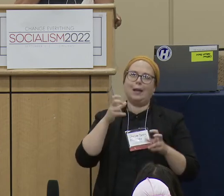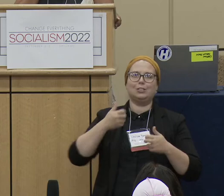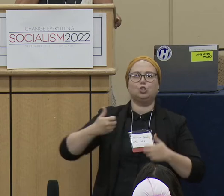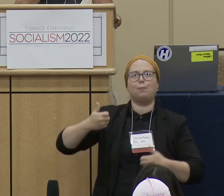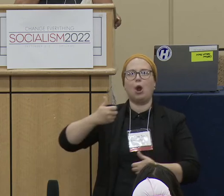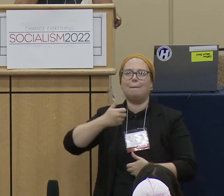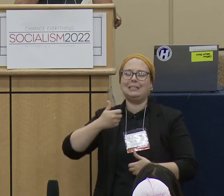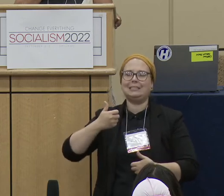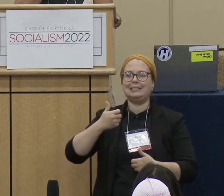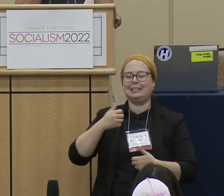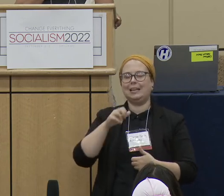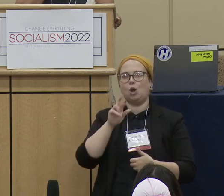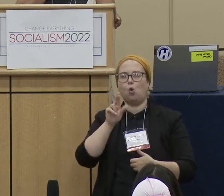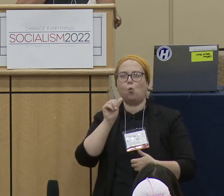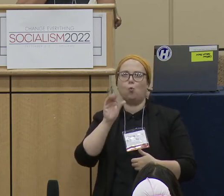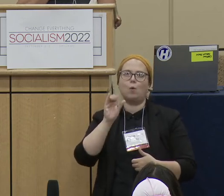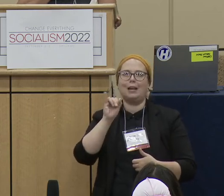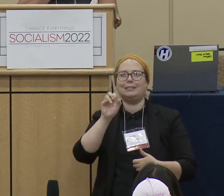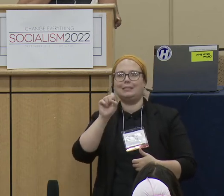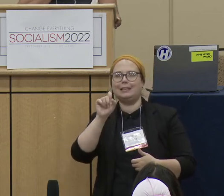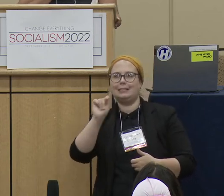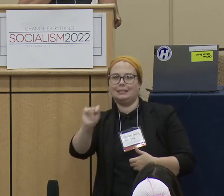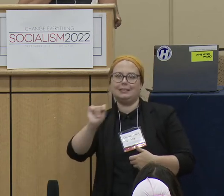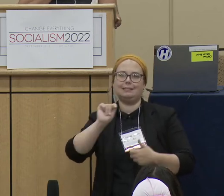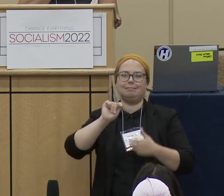that fighting white supremacy and racist colonial paradigms